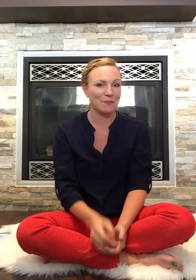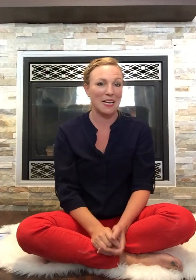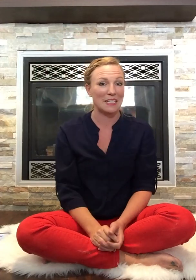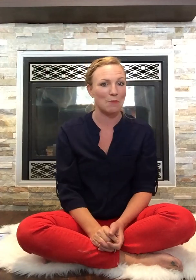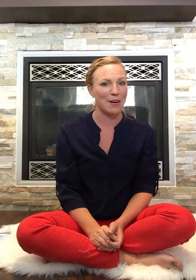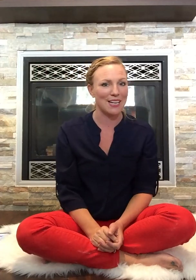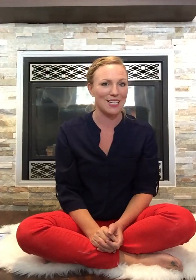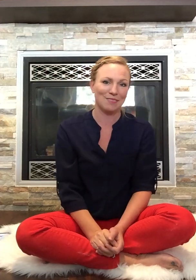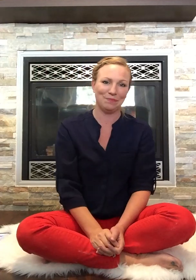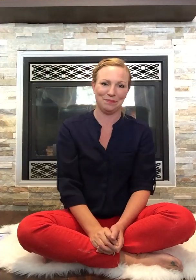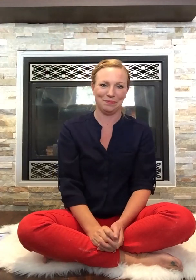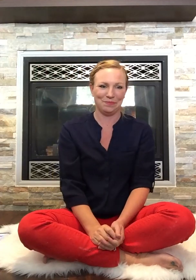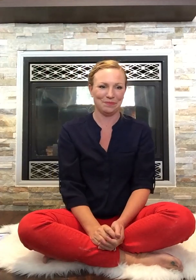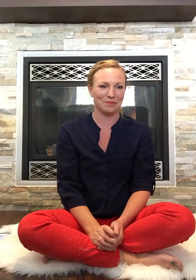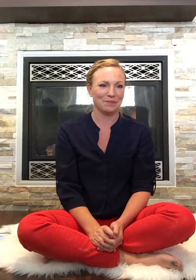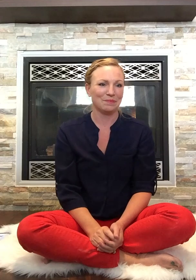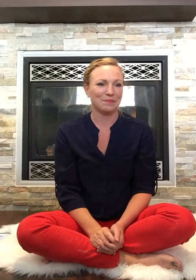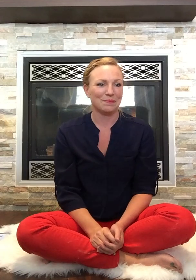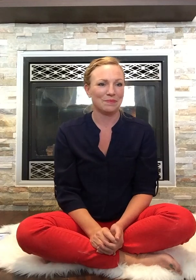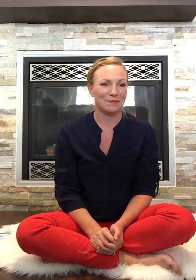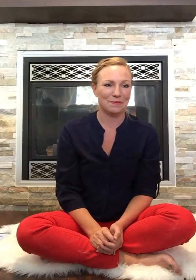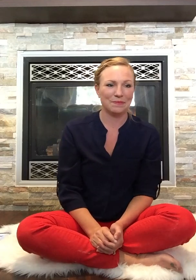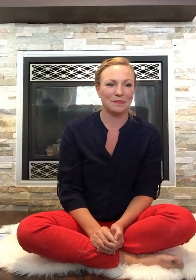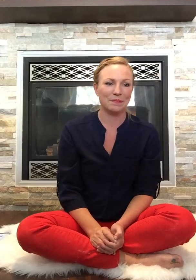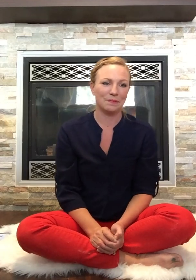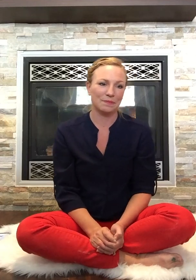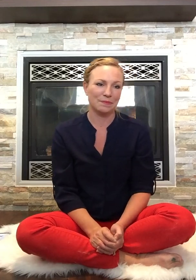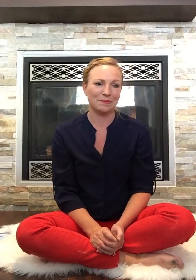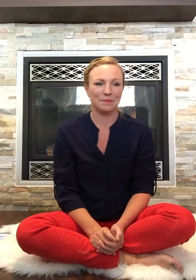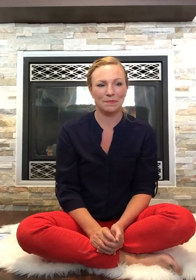We get a little break here.